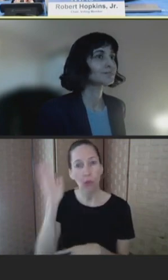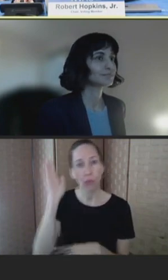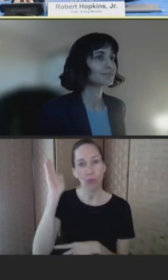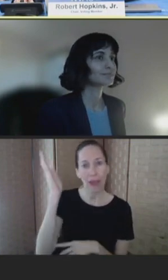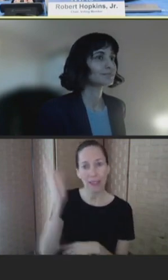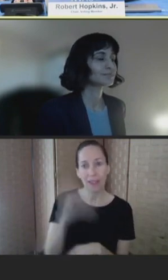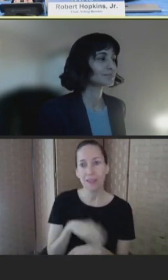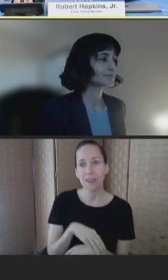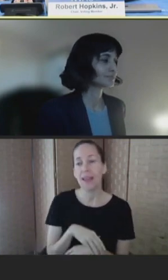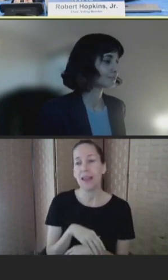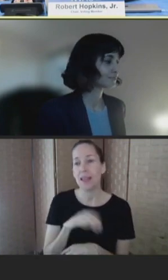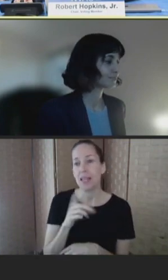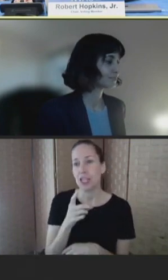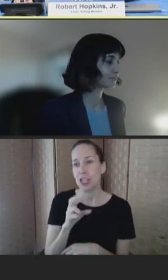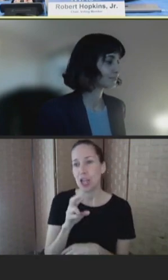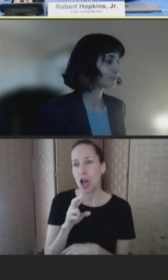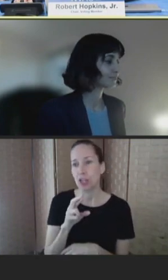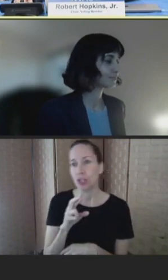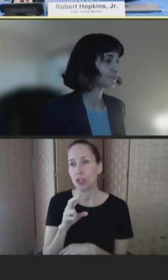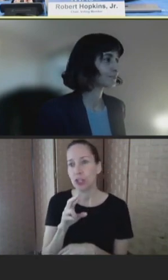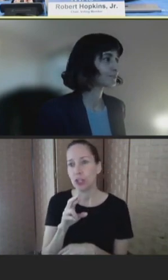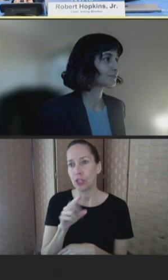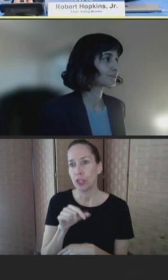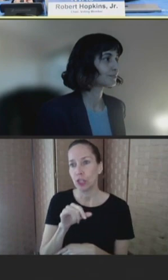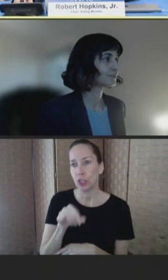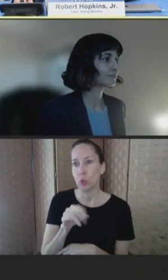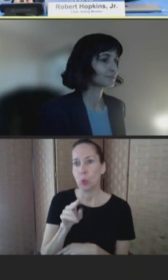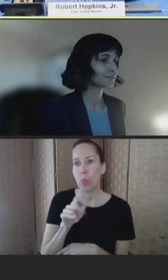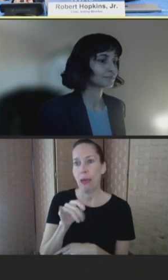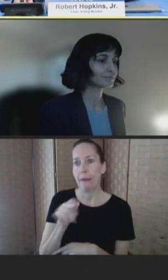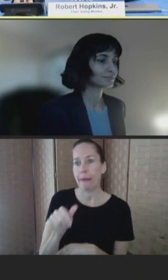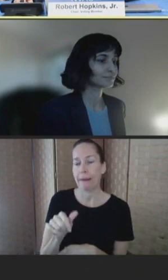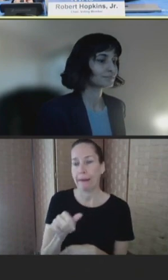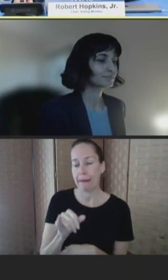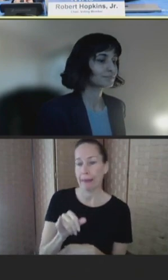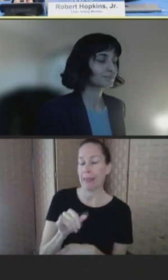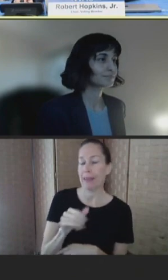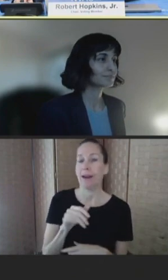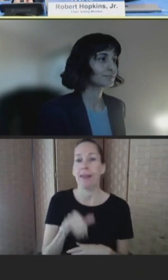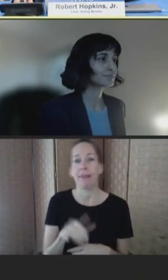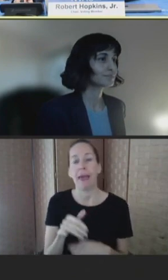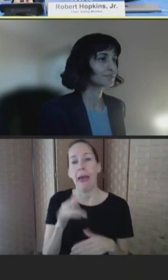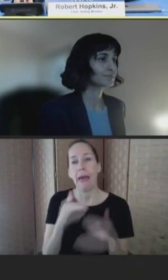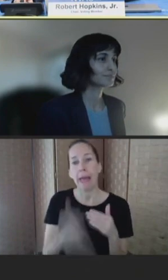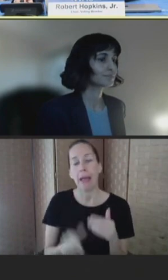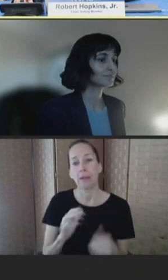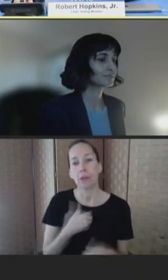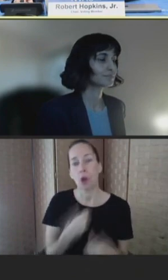This ends our morning session for our September invite meeting. We will now